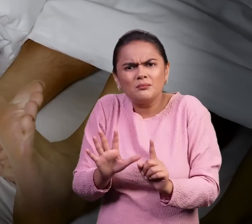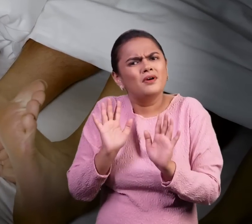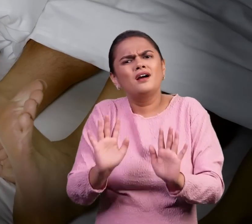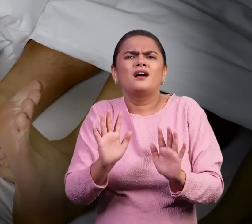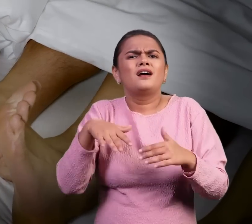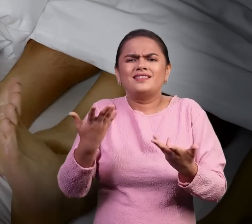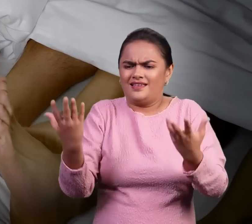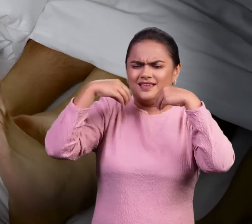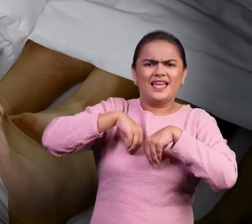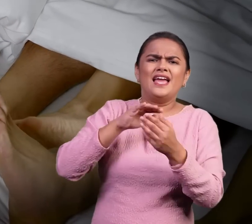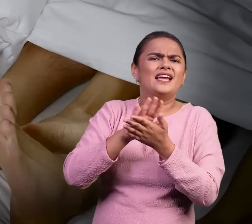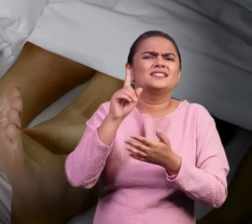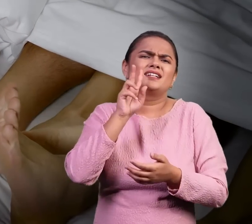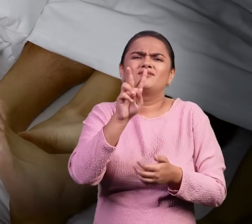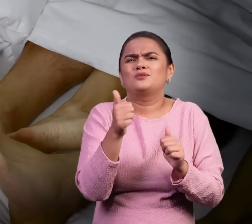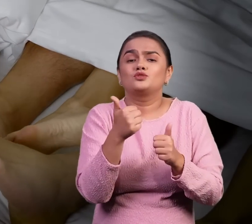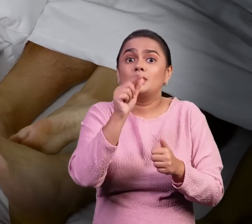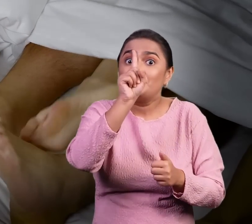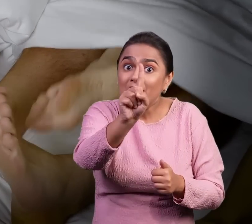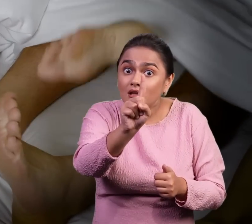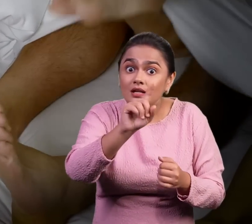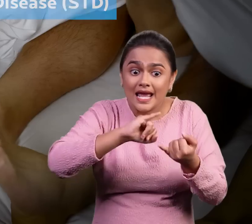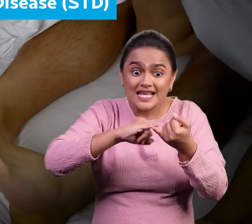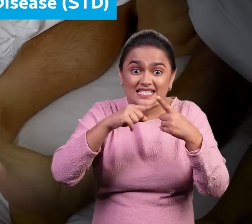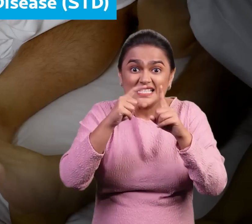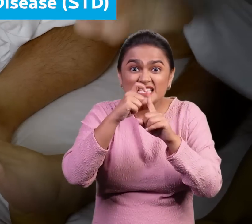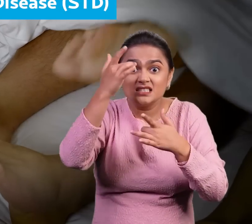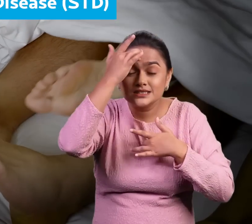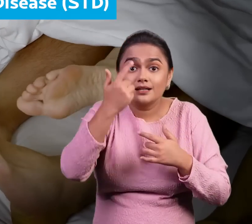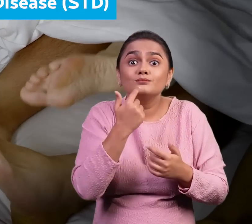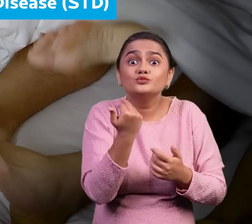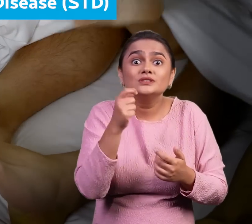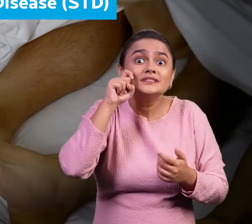So they won't contract HIV. But there are Sexually Transmitted Infections called STDs.